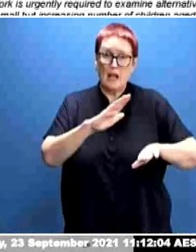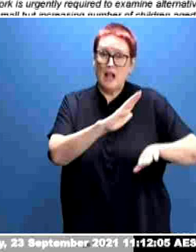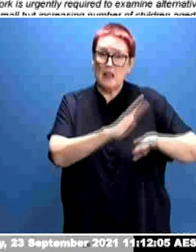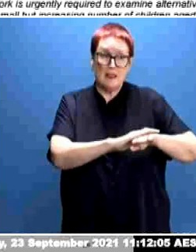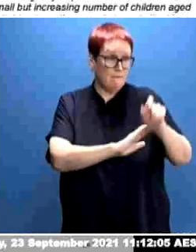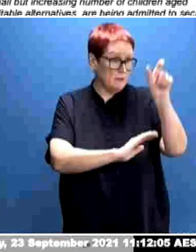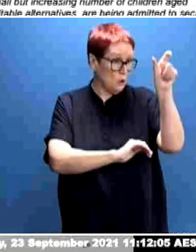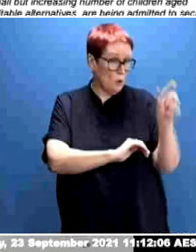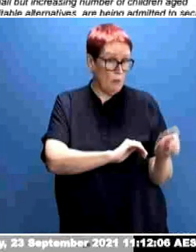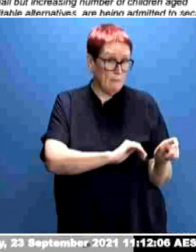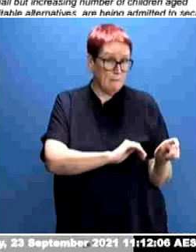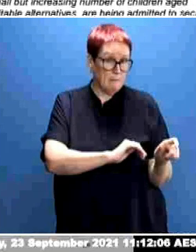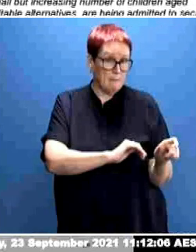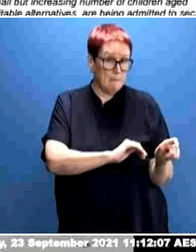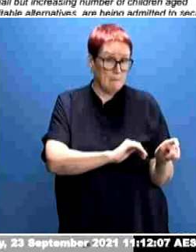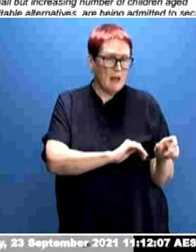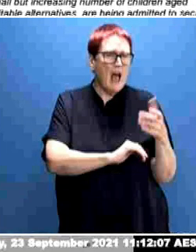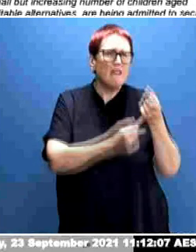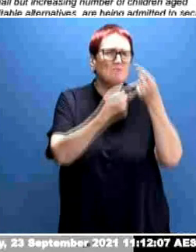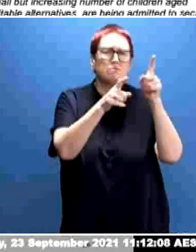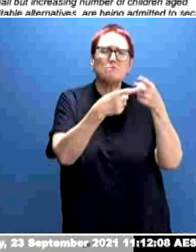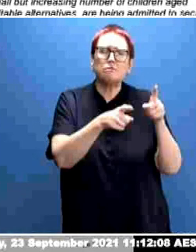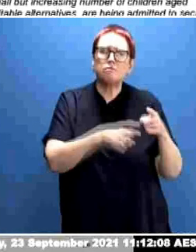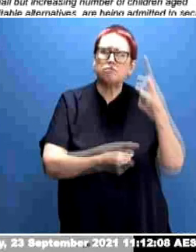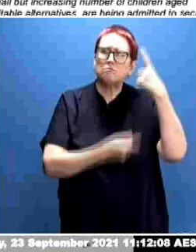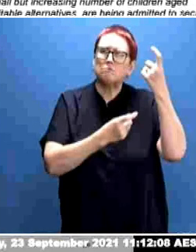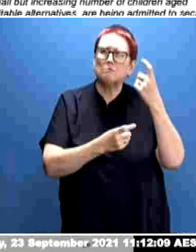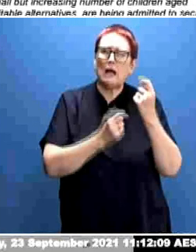the numbered recommendations that came from that evaluation report.